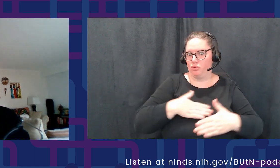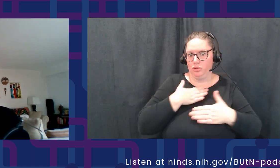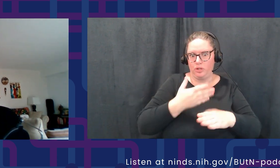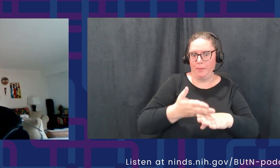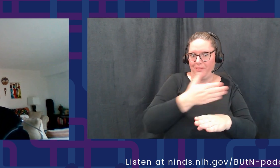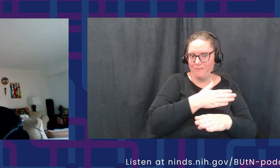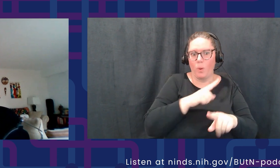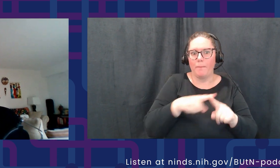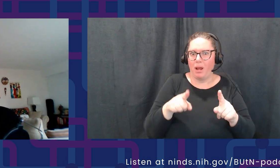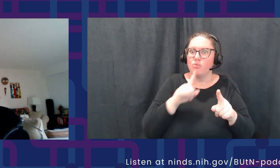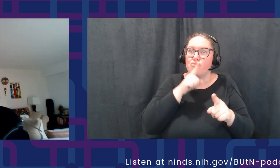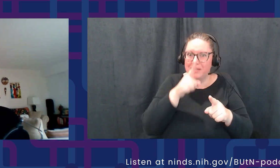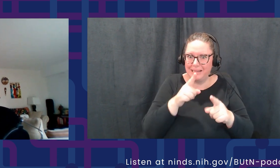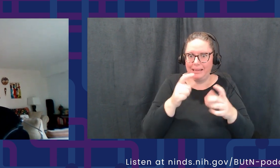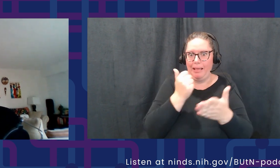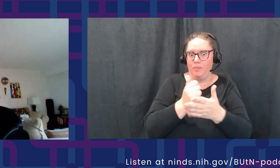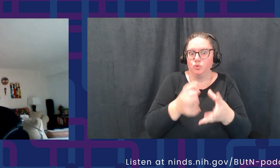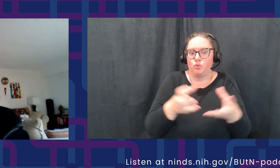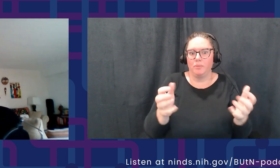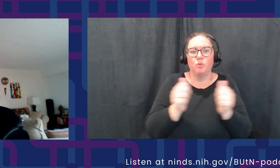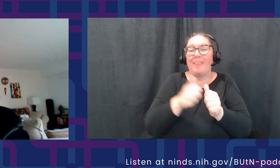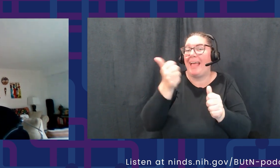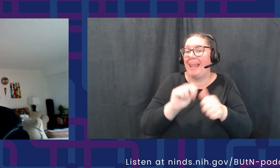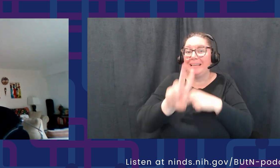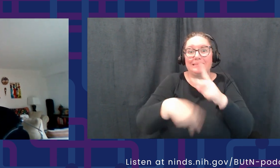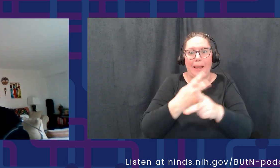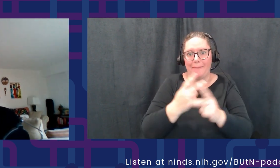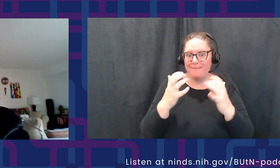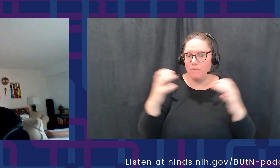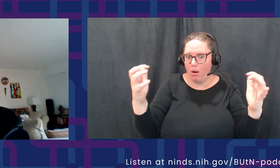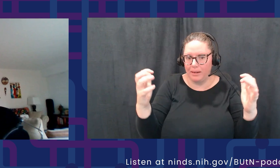does so much for any type of audience to be able to know exactly what's